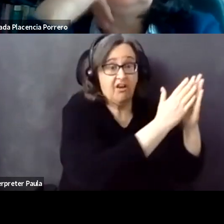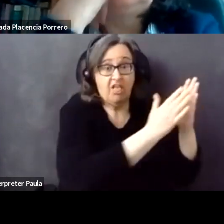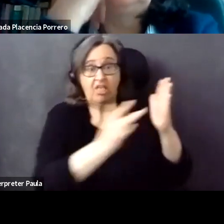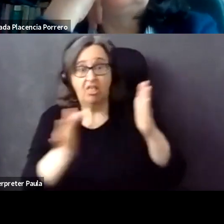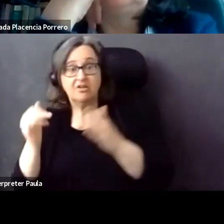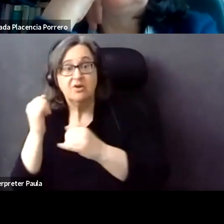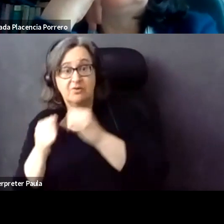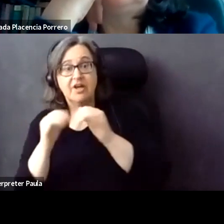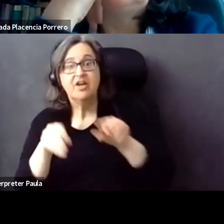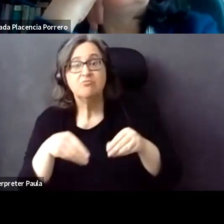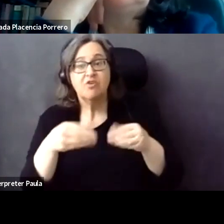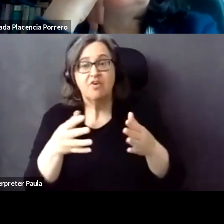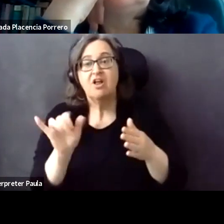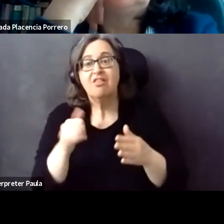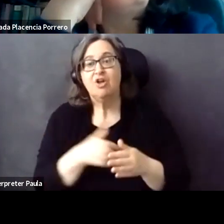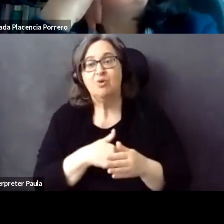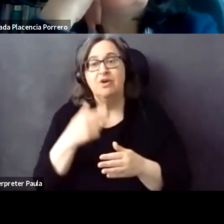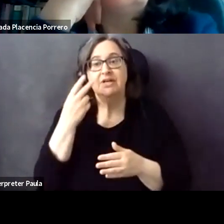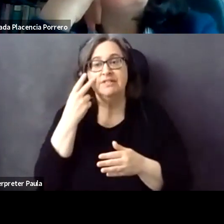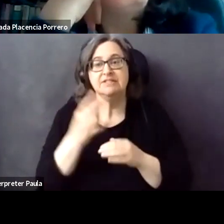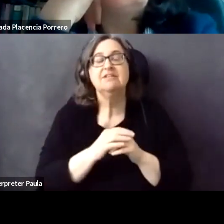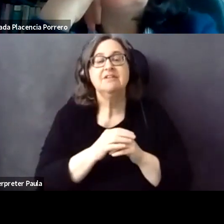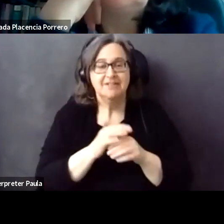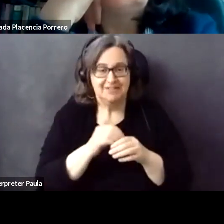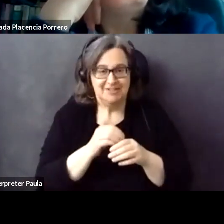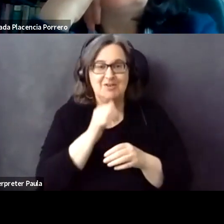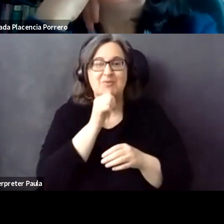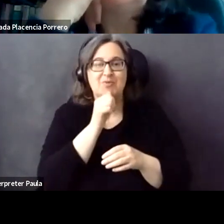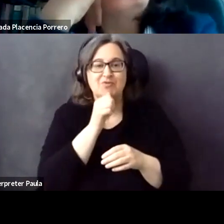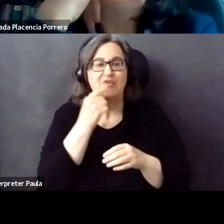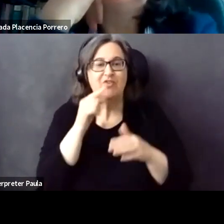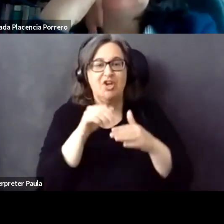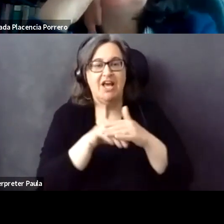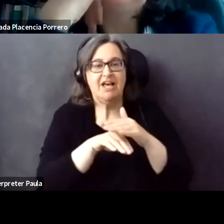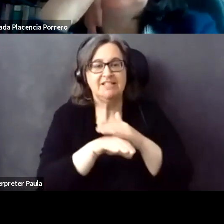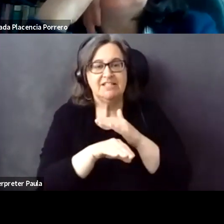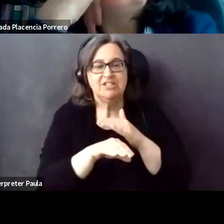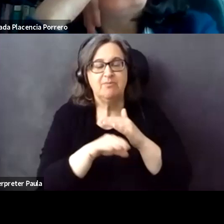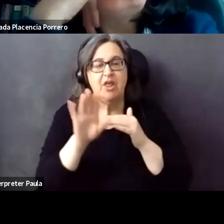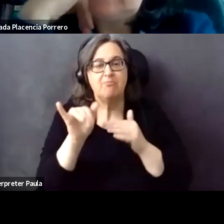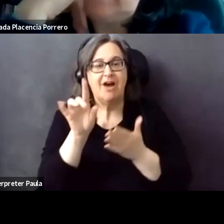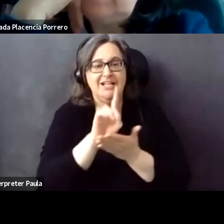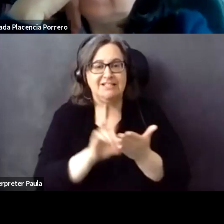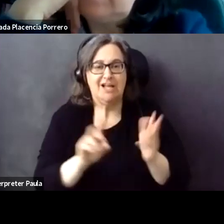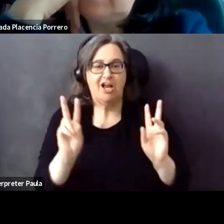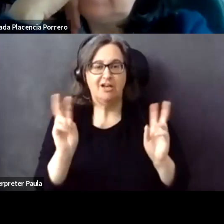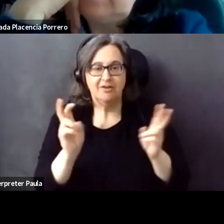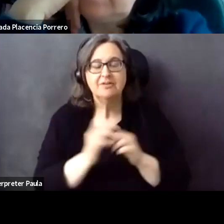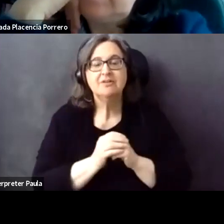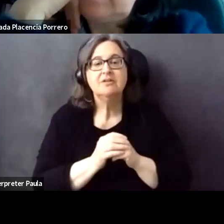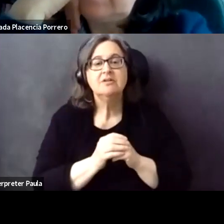making the Web shops accessible, but the whole chain has to provide for let me say the same as we see